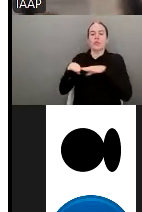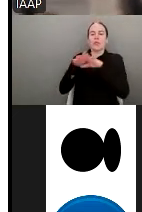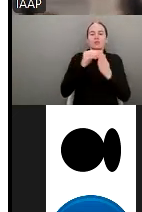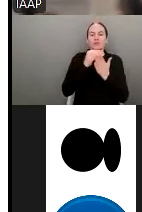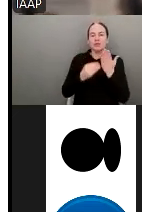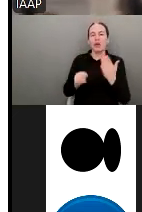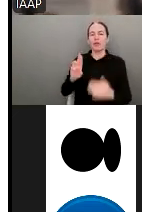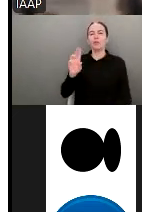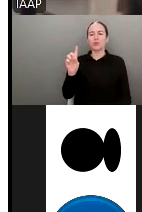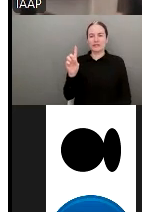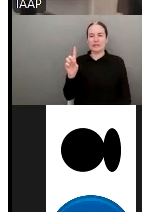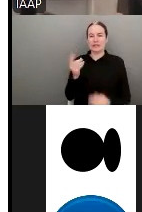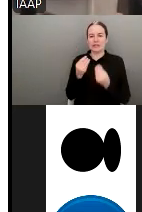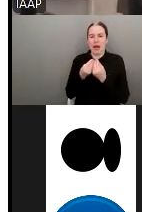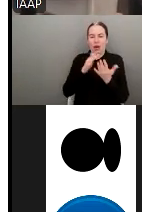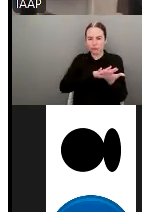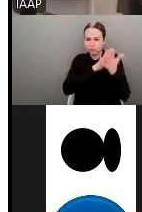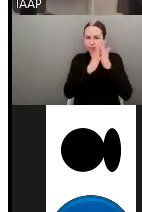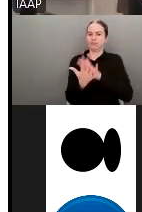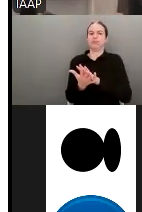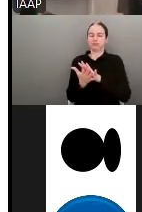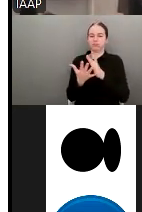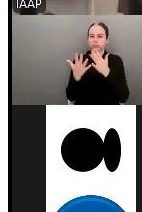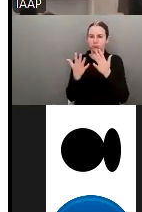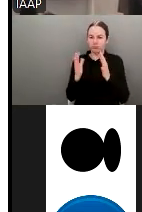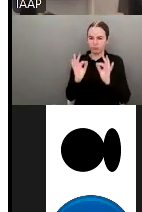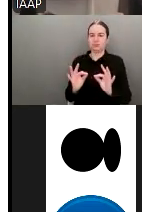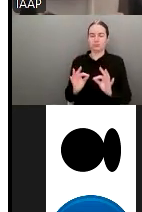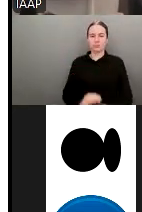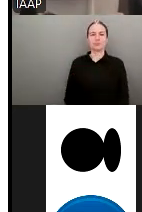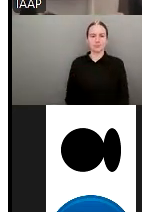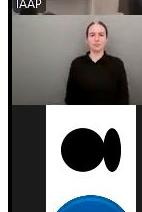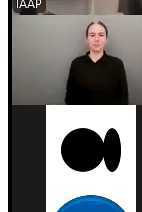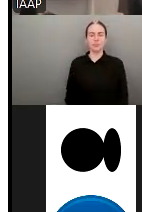Yeah. And I, you know, but if you want to be very scientific,